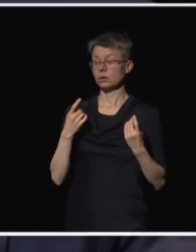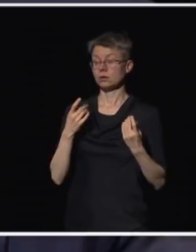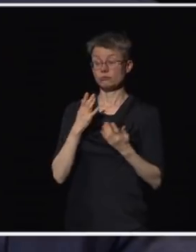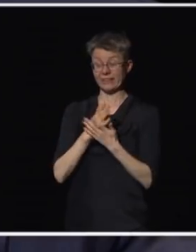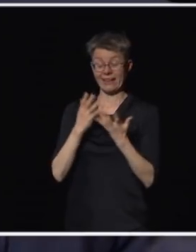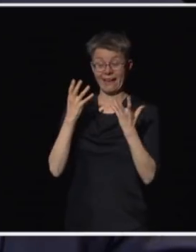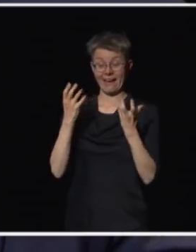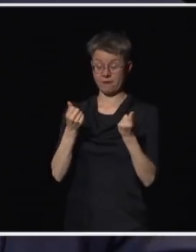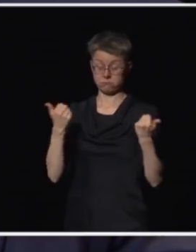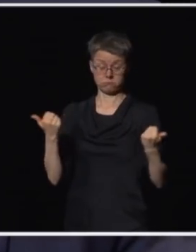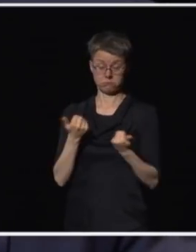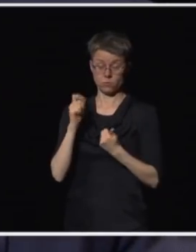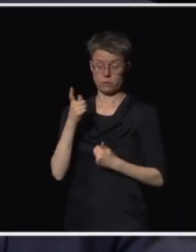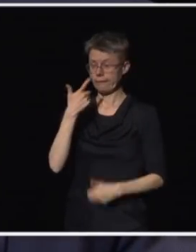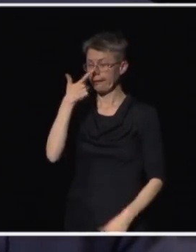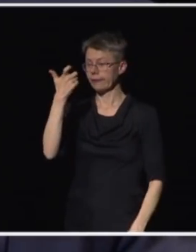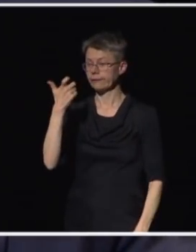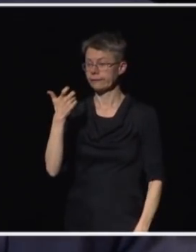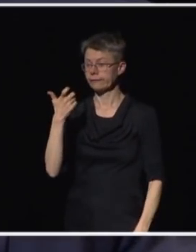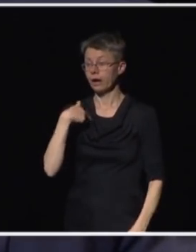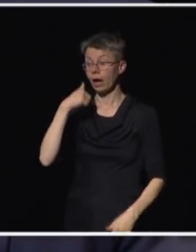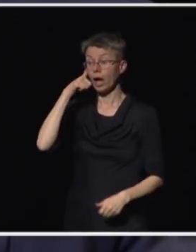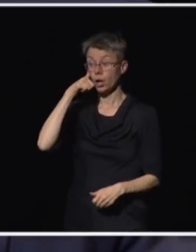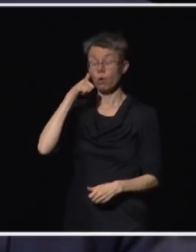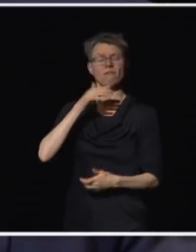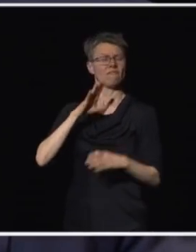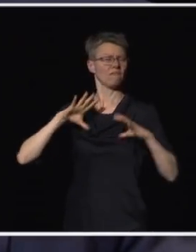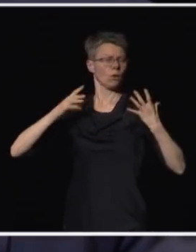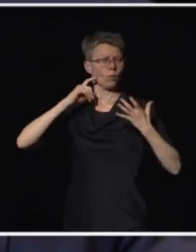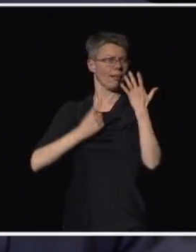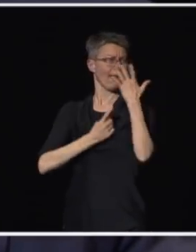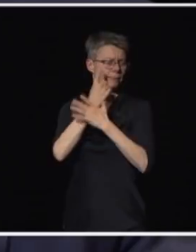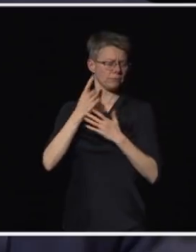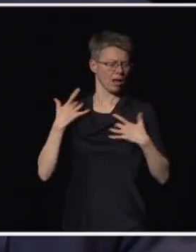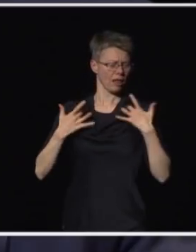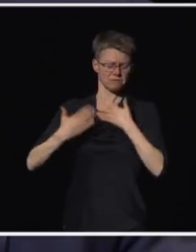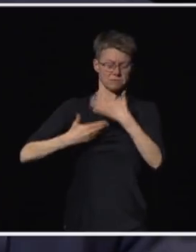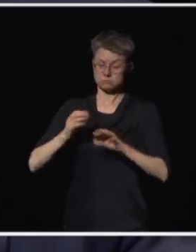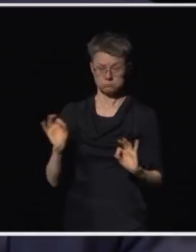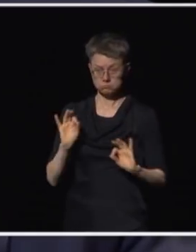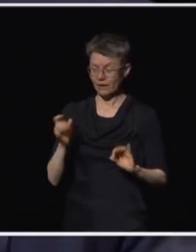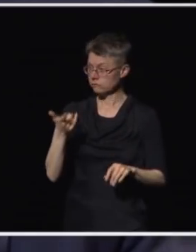I'm pretty clear it didn't have to happen like this. You know, I have a way that I see myself